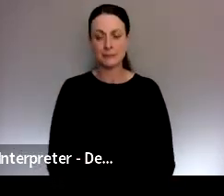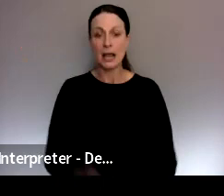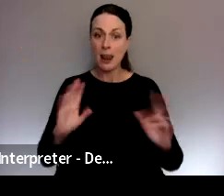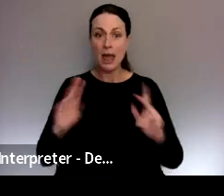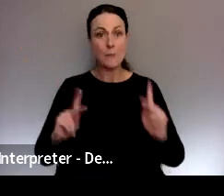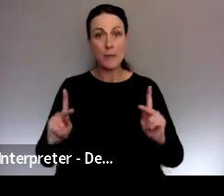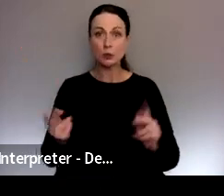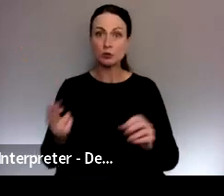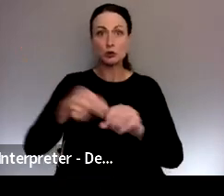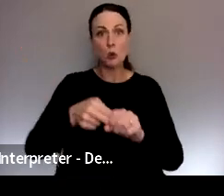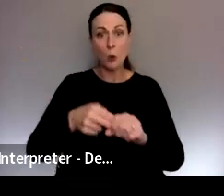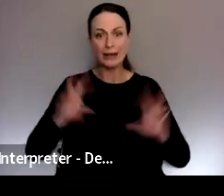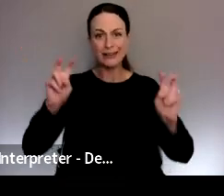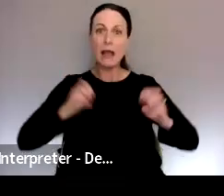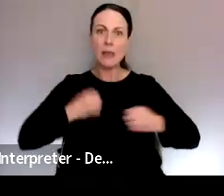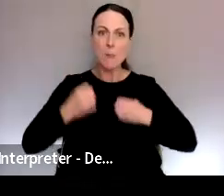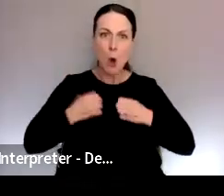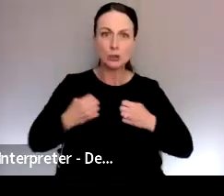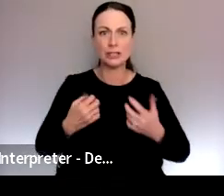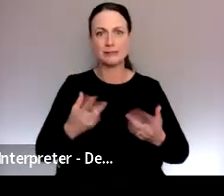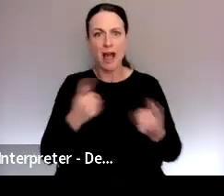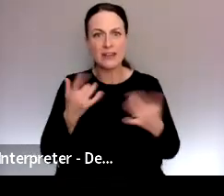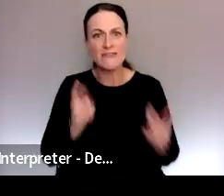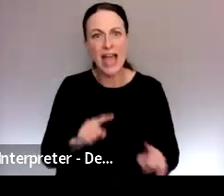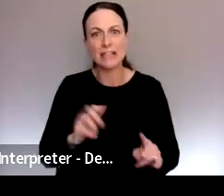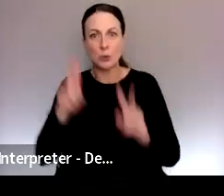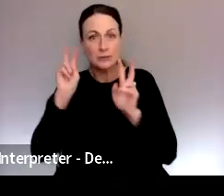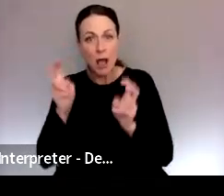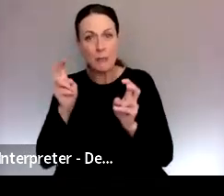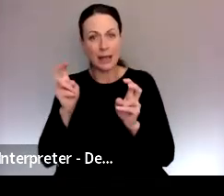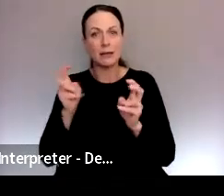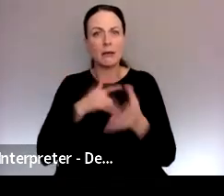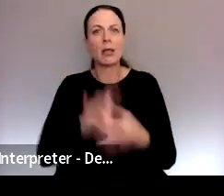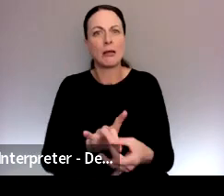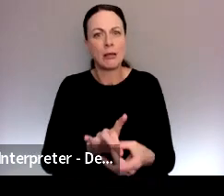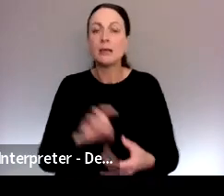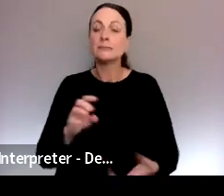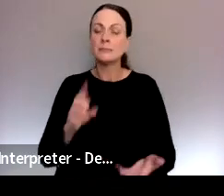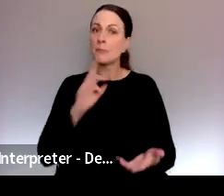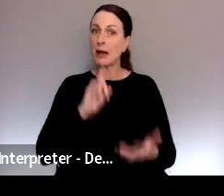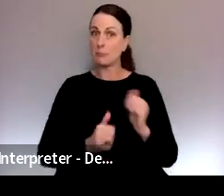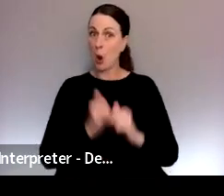allowing people to join in the emotion of an event or a topic, but most of all,